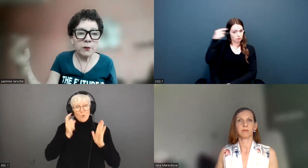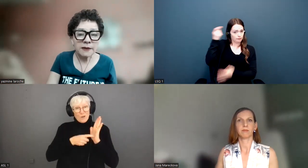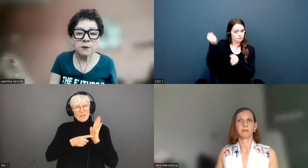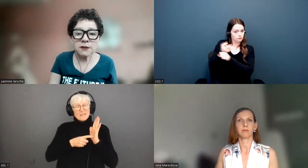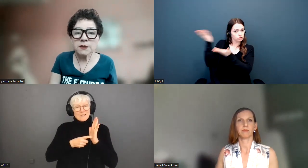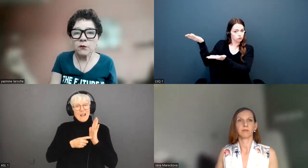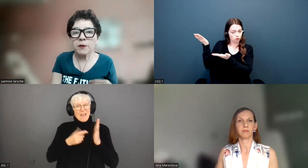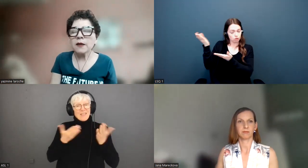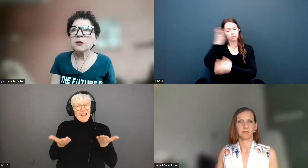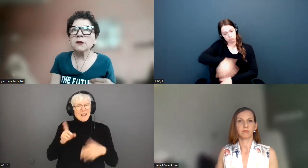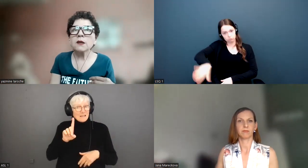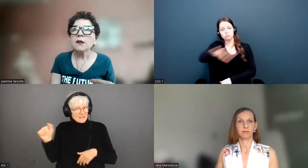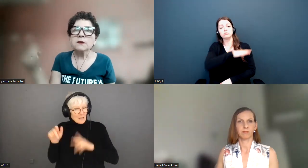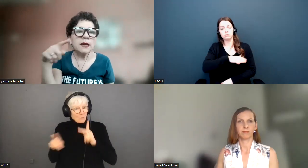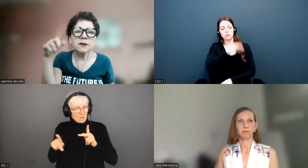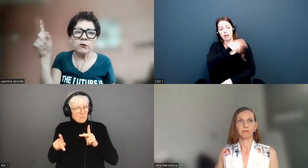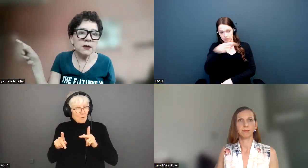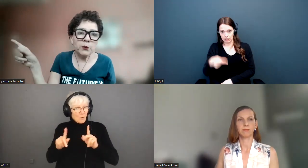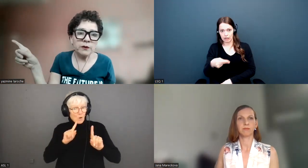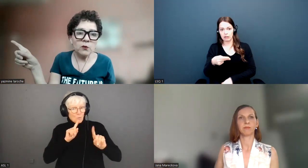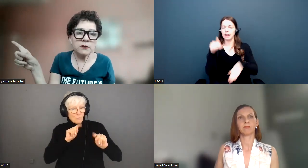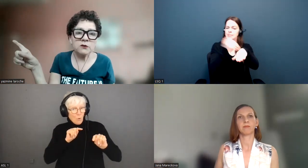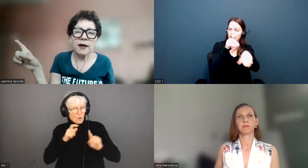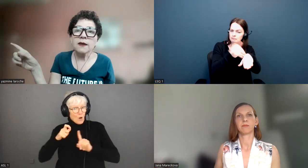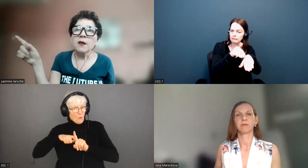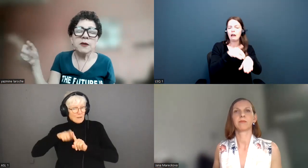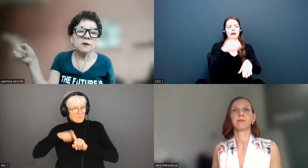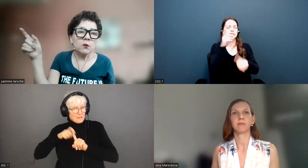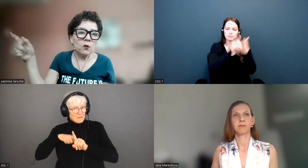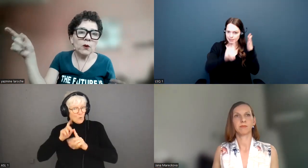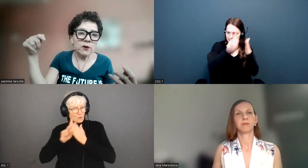harassment and discrimination so that's a really important one to track because when